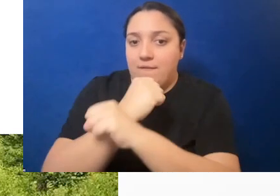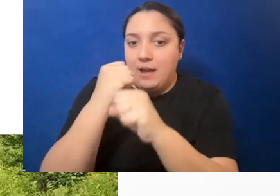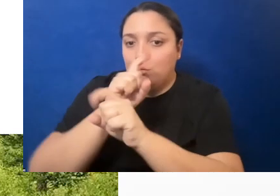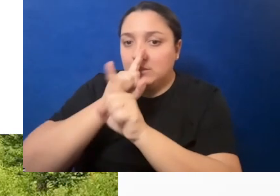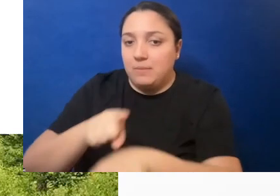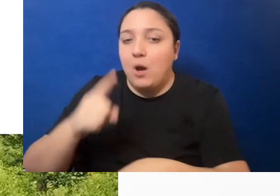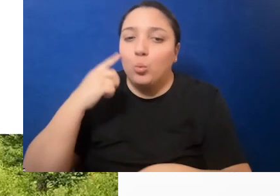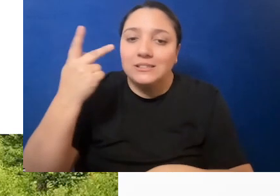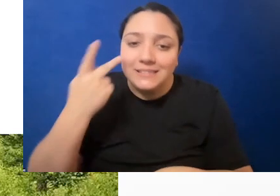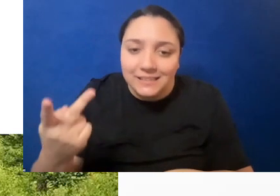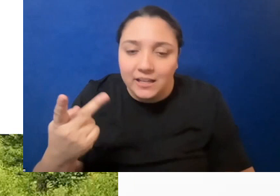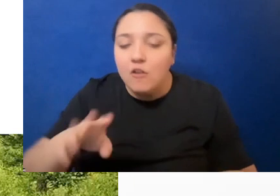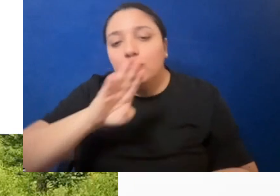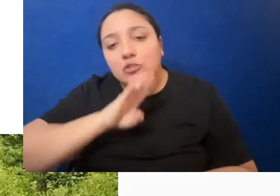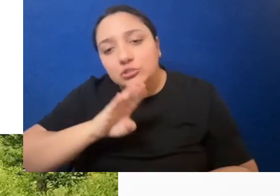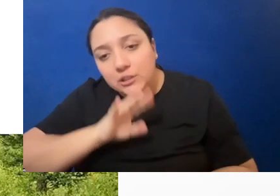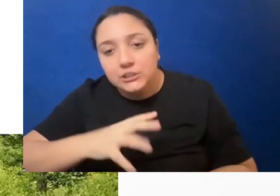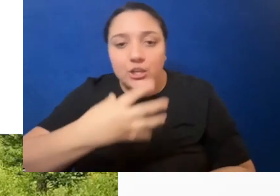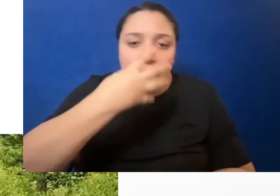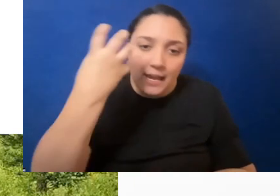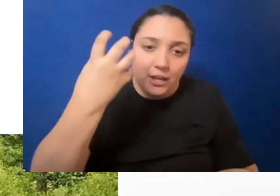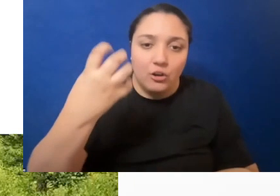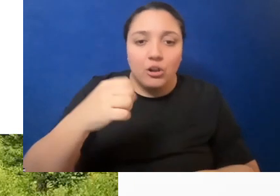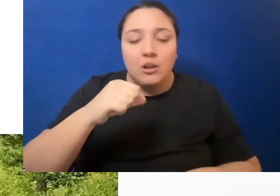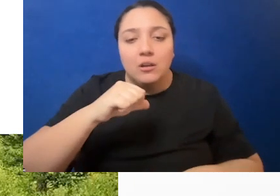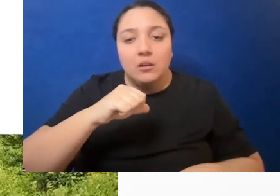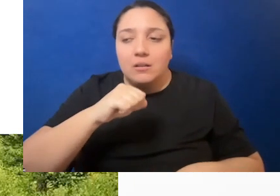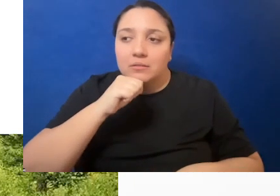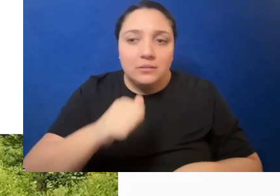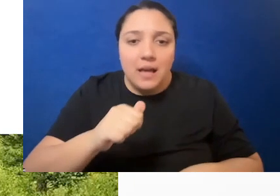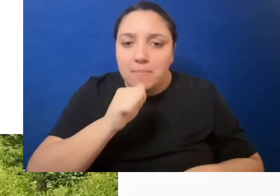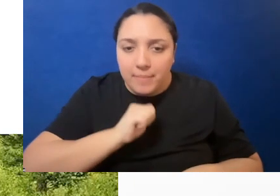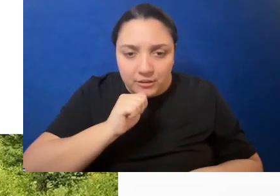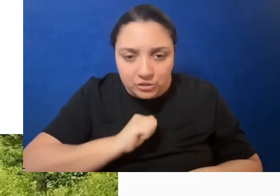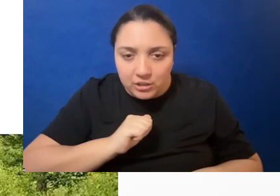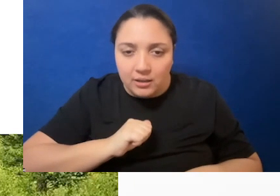ACTIVATED WE SEE THE FRUSTRATION, ANGER AND SELF-TALK.